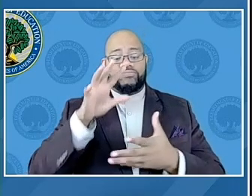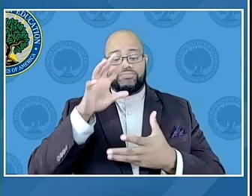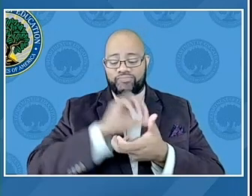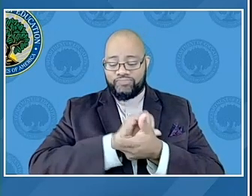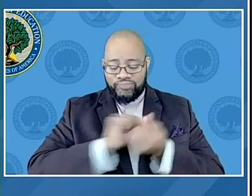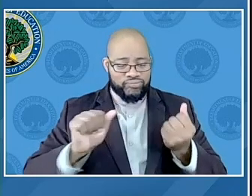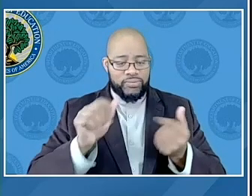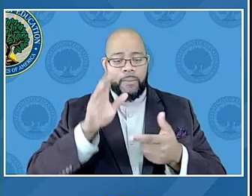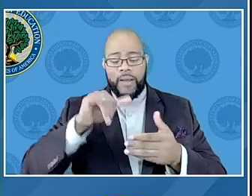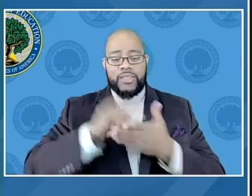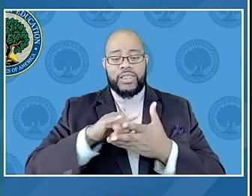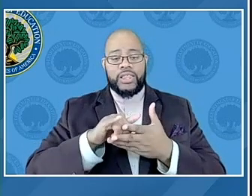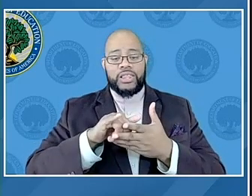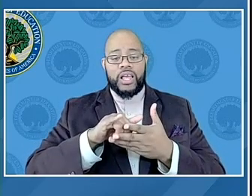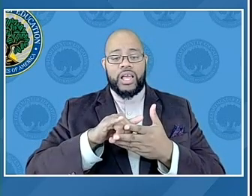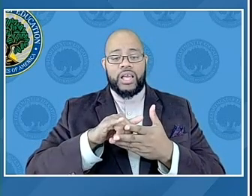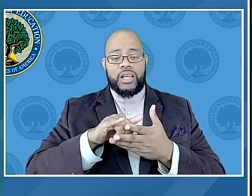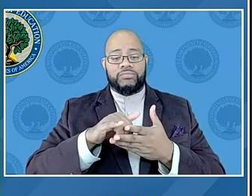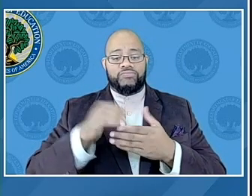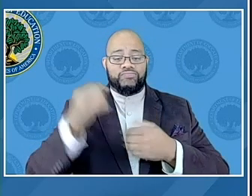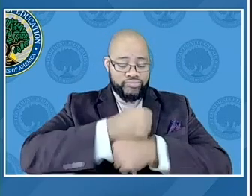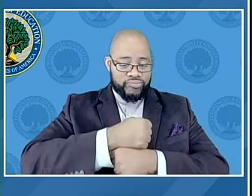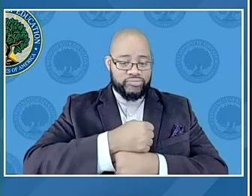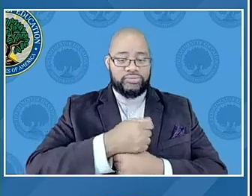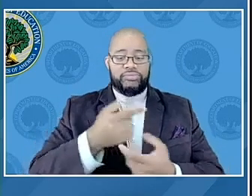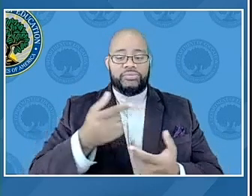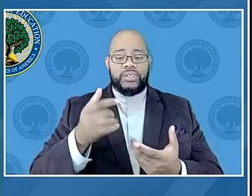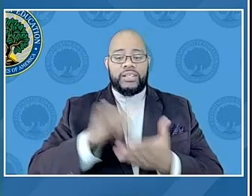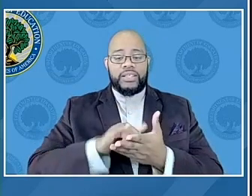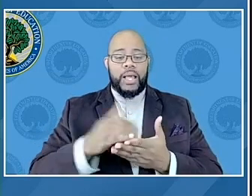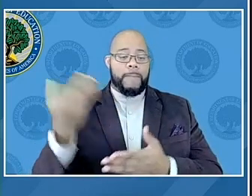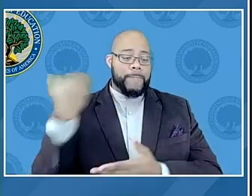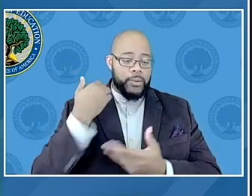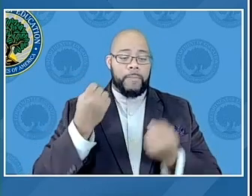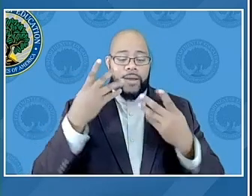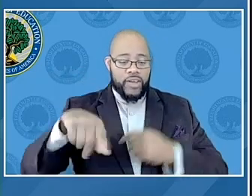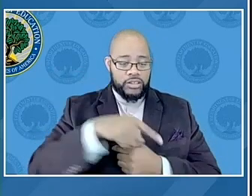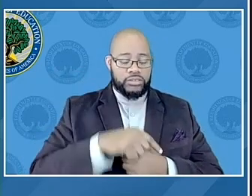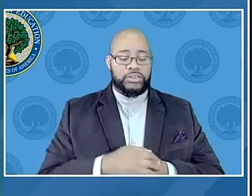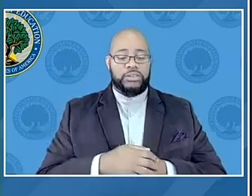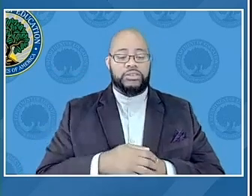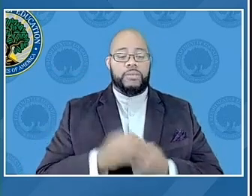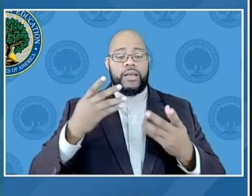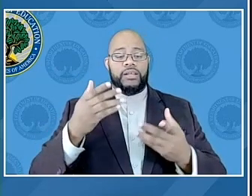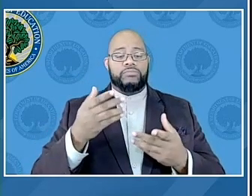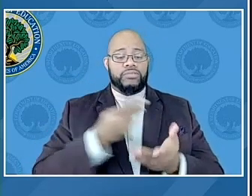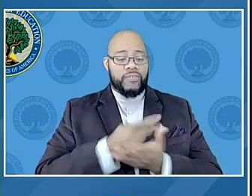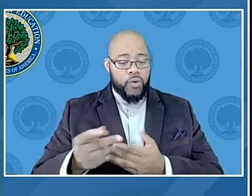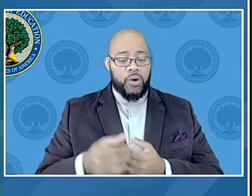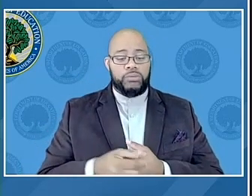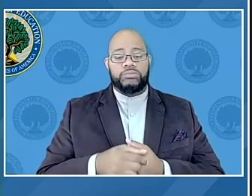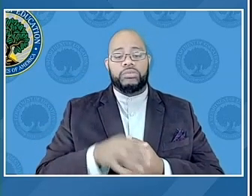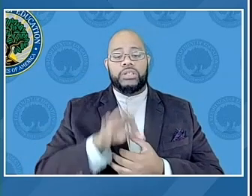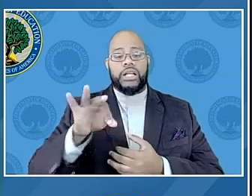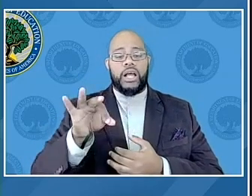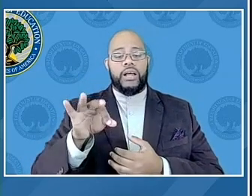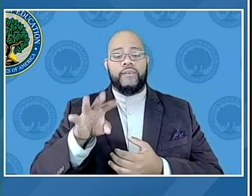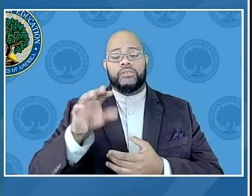26 percent intersect bankruptcy, 23 percent intersect default, 99 percent are 40 plus. Times up.